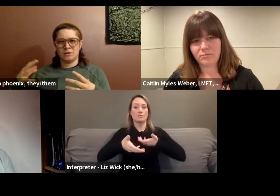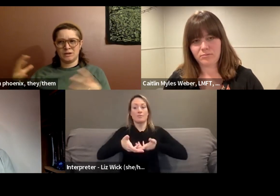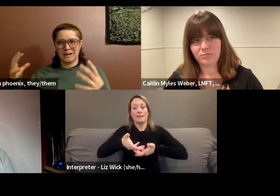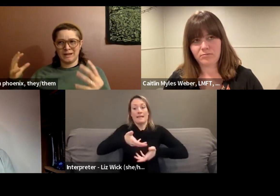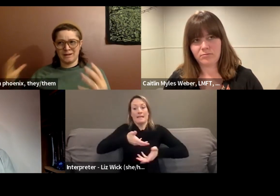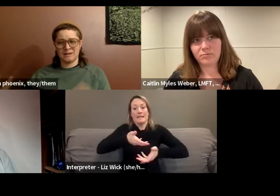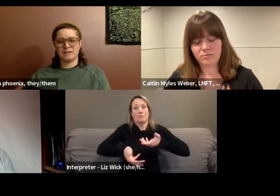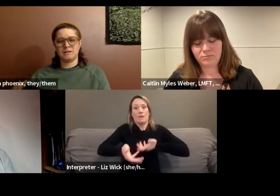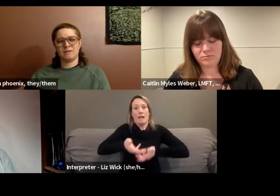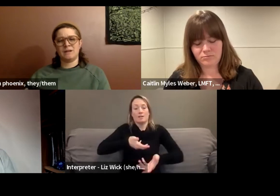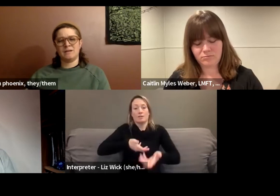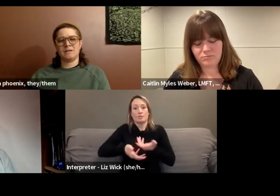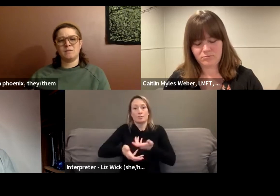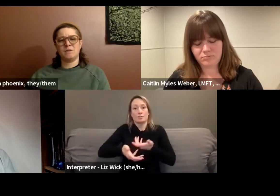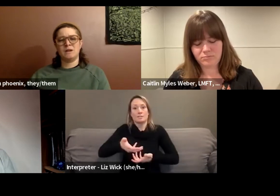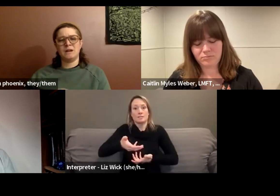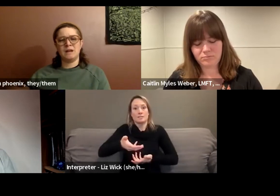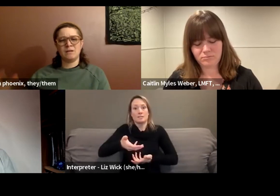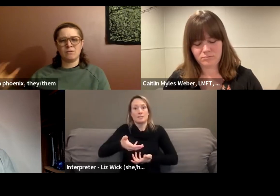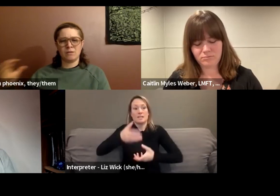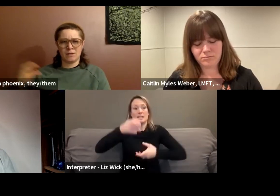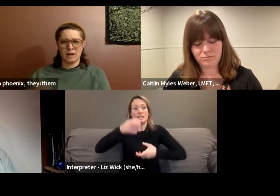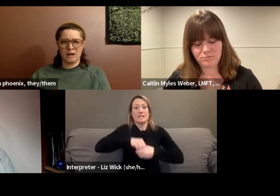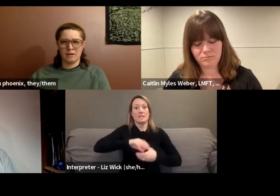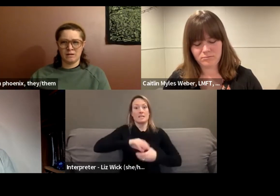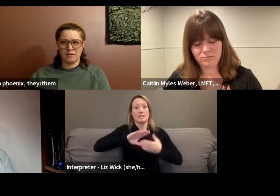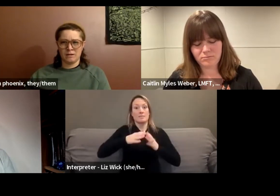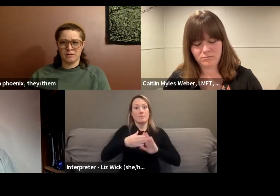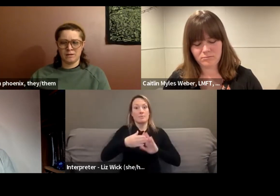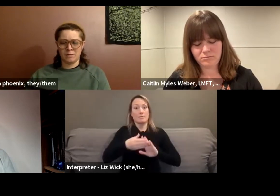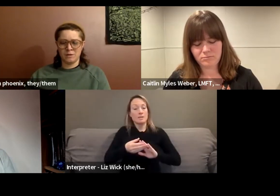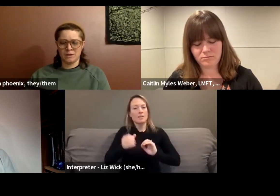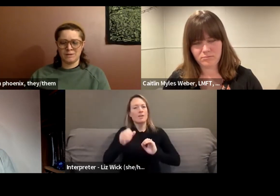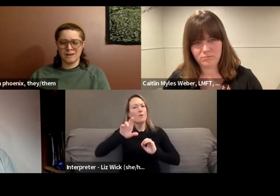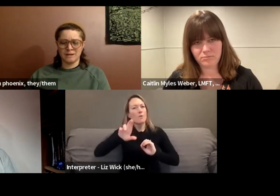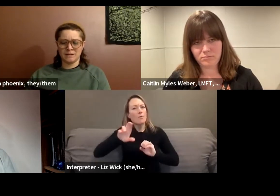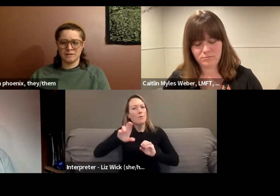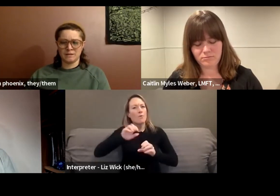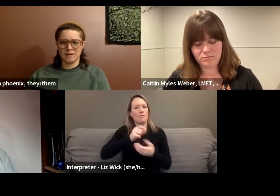just in a sense of in the community or in a therapeutic space.